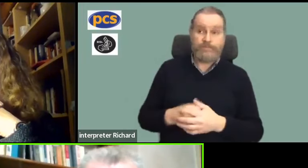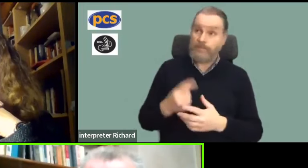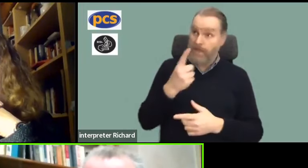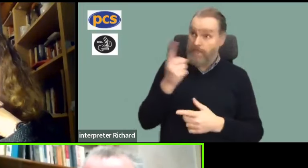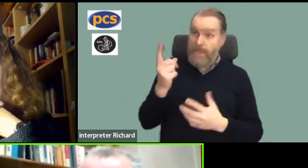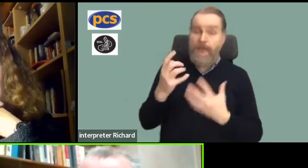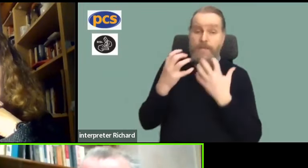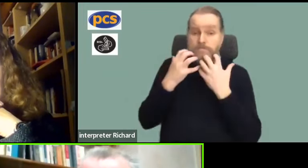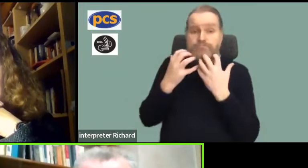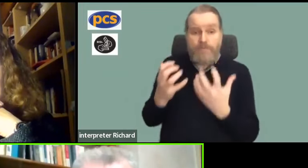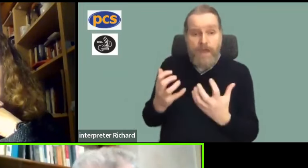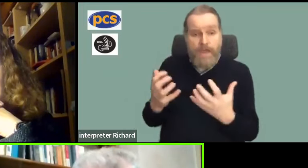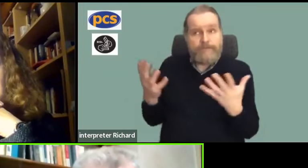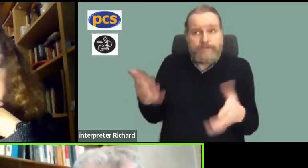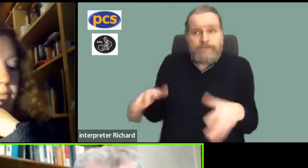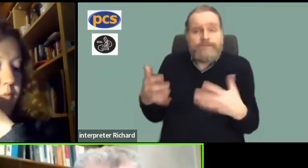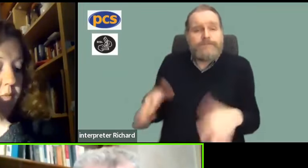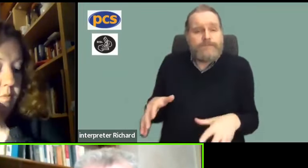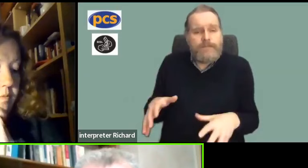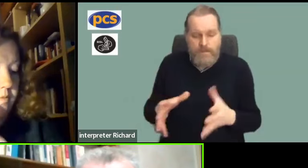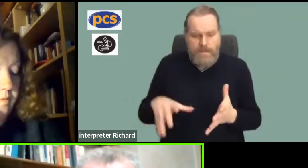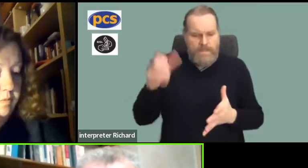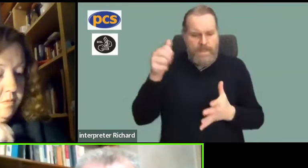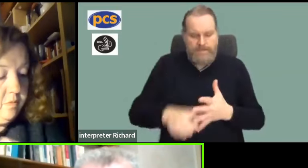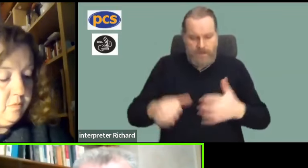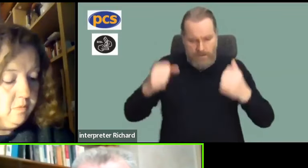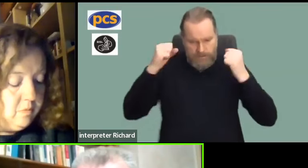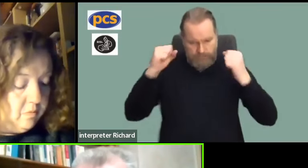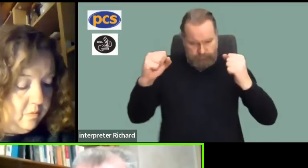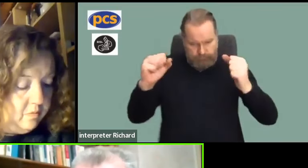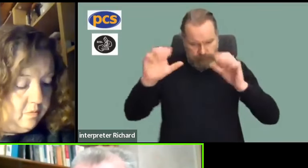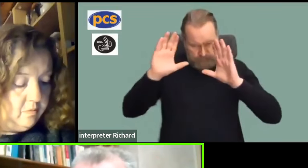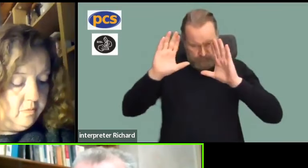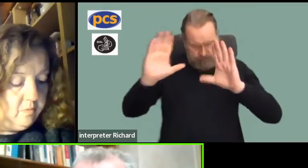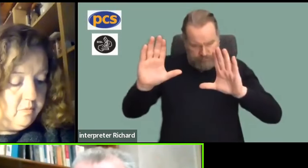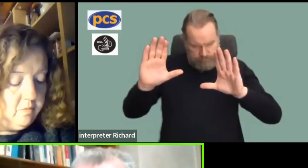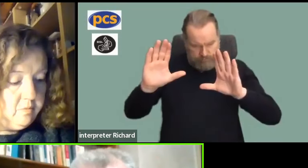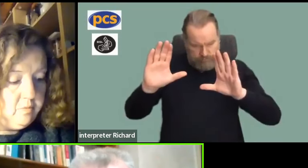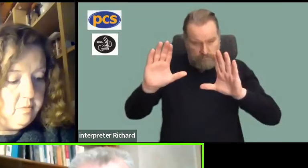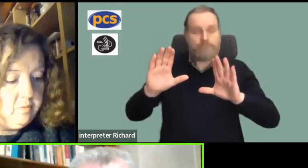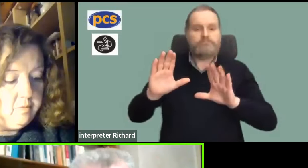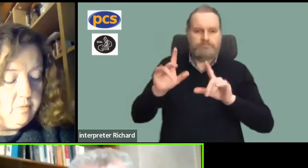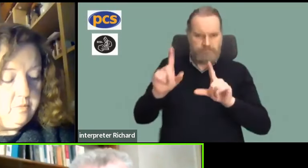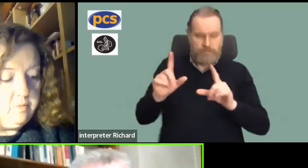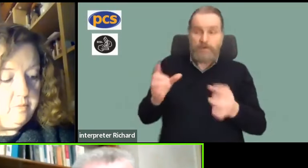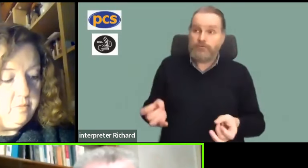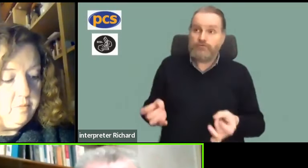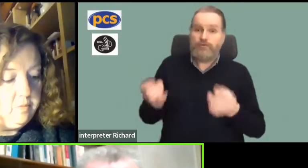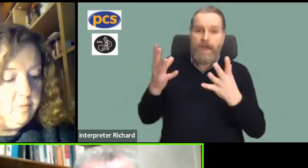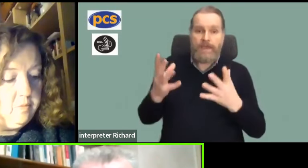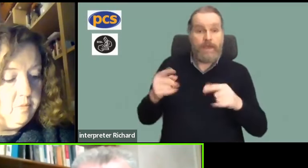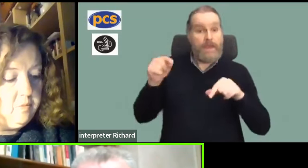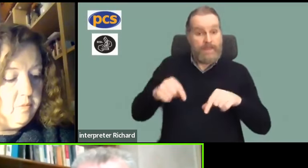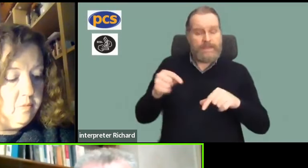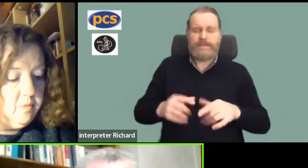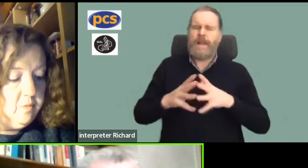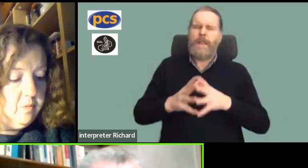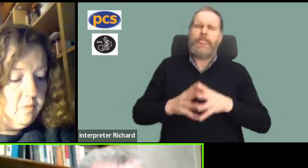and their family, because what these brave people are doing people are doing tomorrow people are doing tomorrow is starting and I stressed the way and I stressed the word, starting the